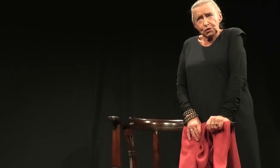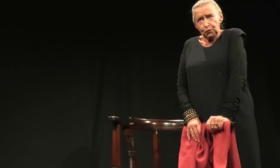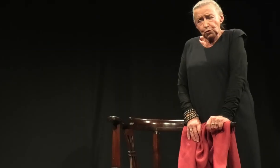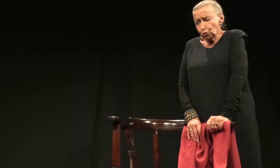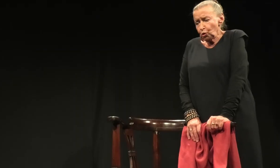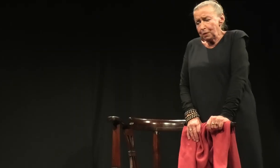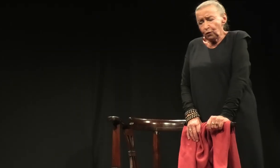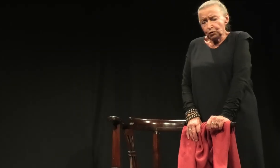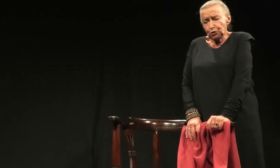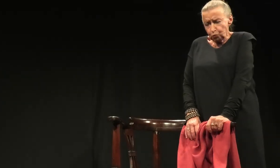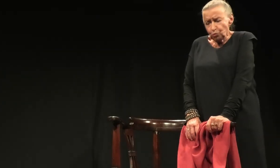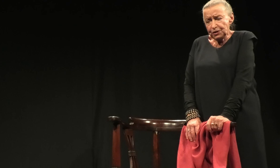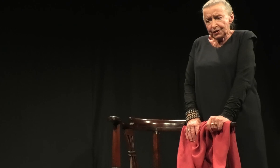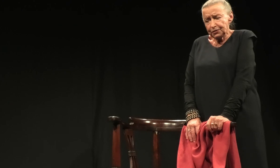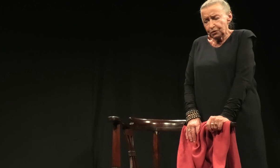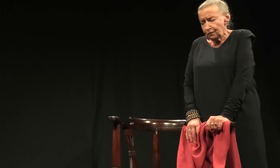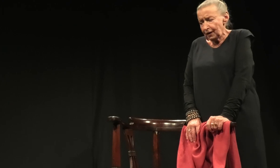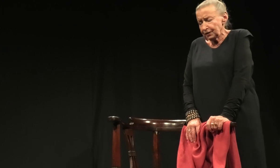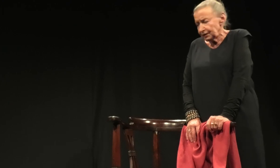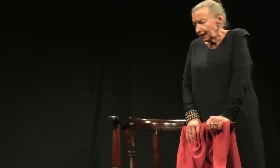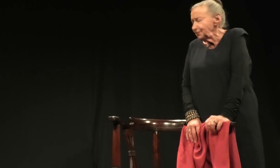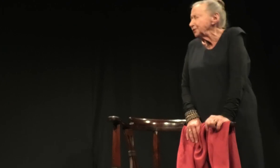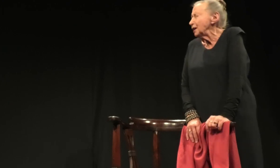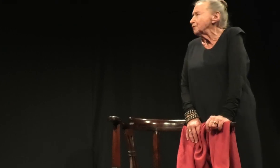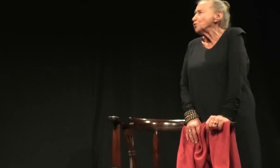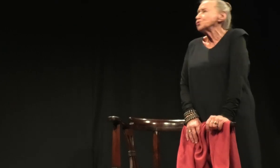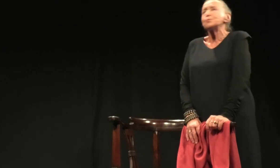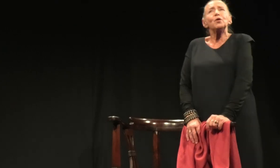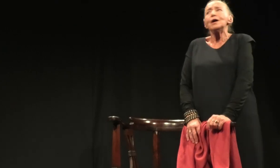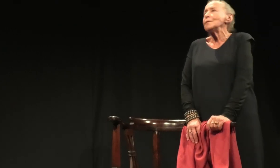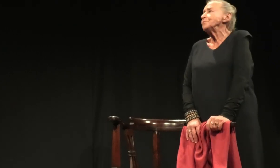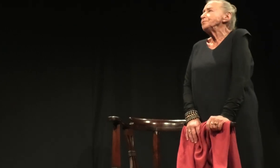curled like a snake and just as long, from a leather strap.